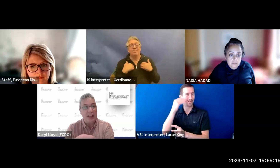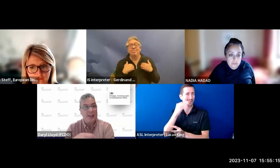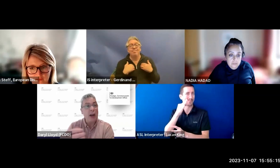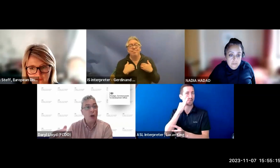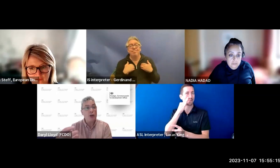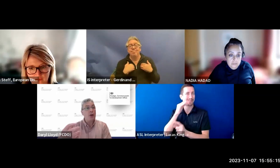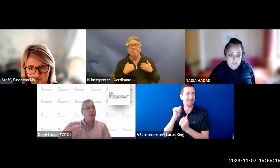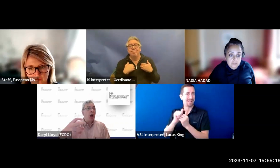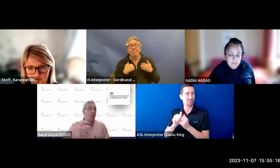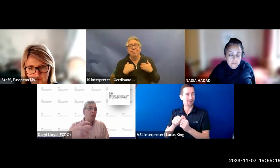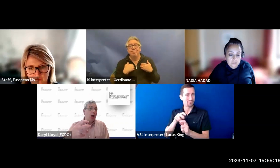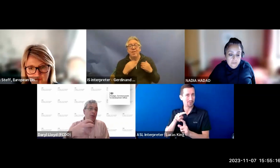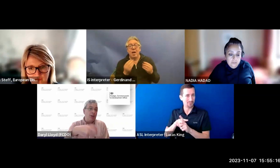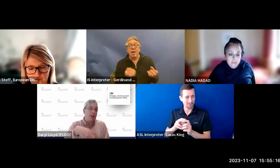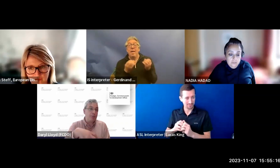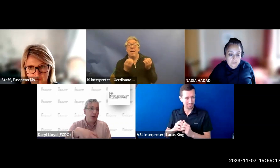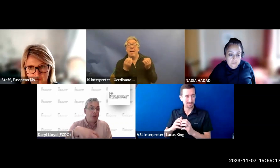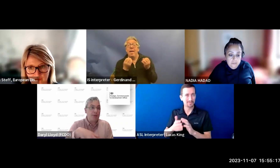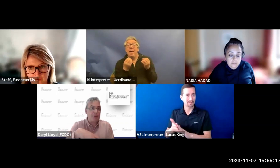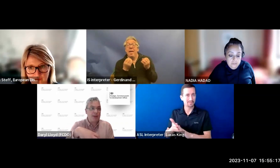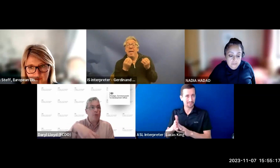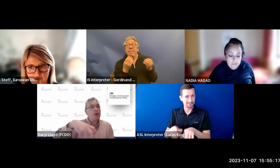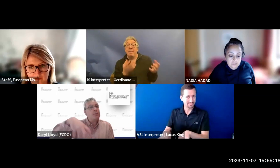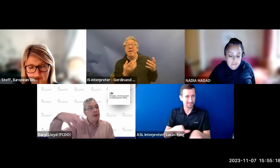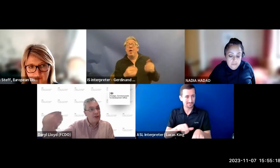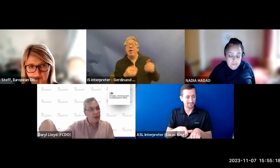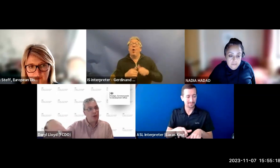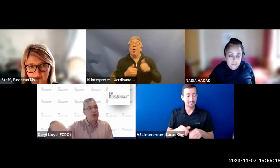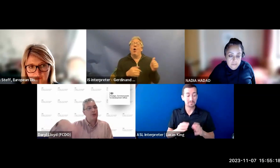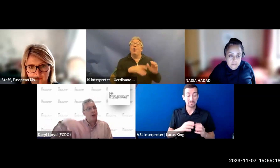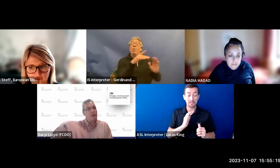A lot of our teams programs in here we're commissioning work to